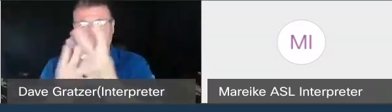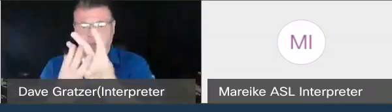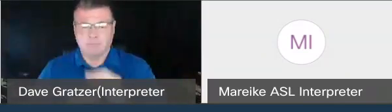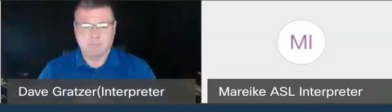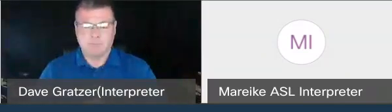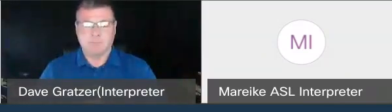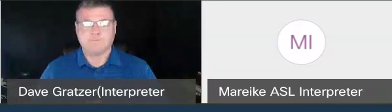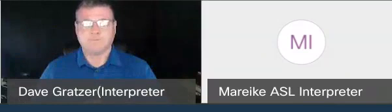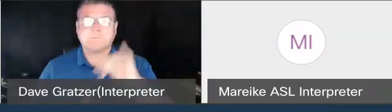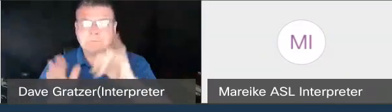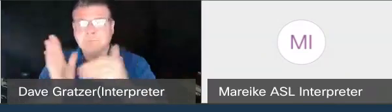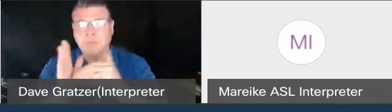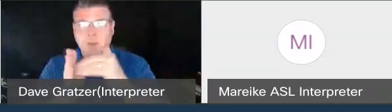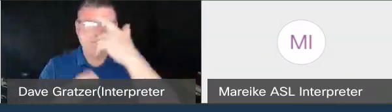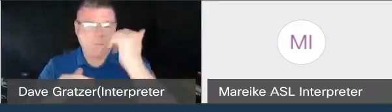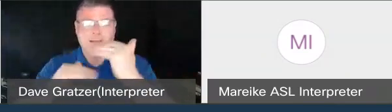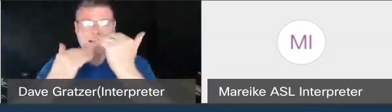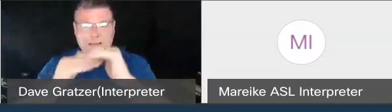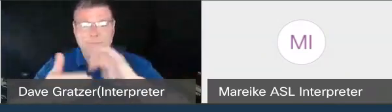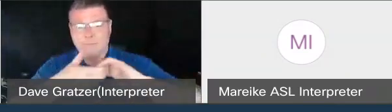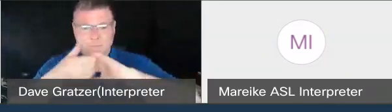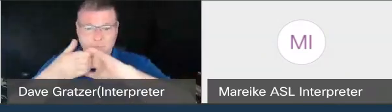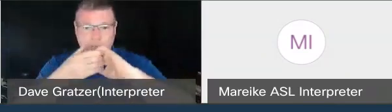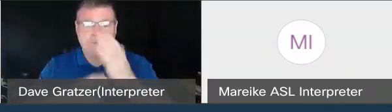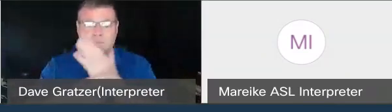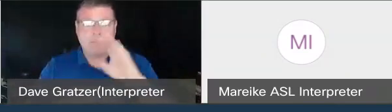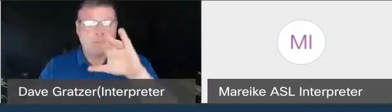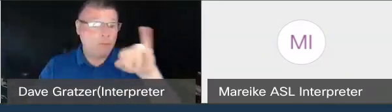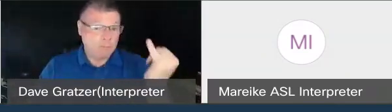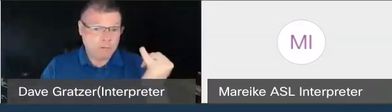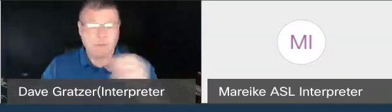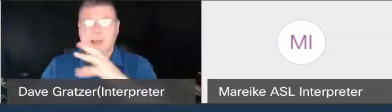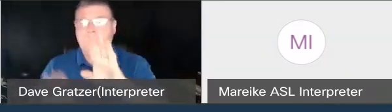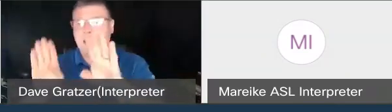This is often due to limited partnerships between criminal justice and behavioral health agencies,